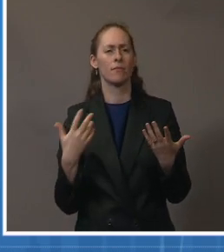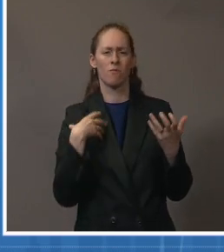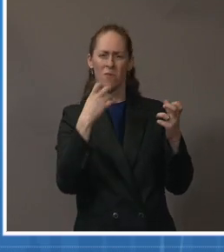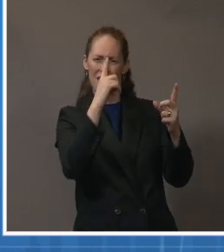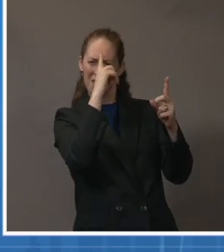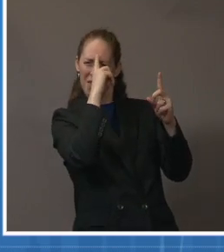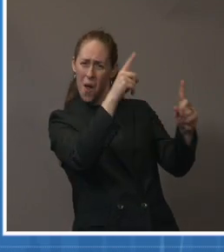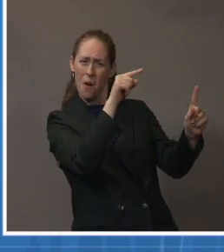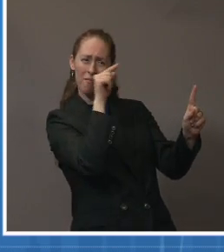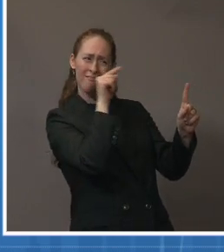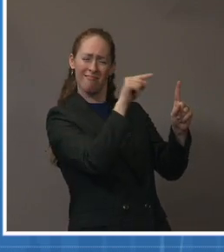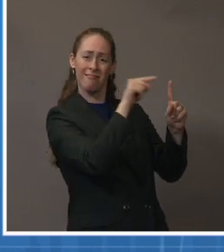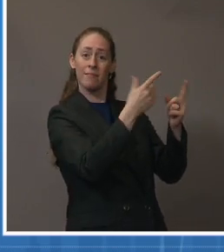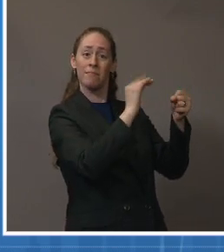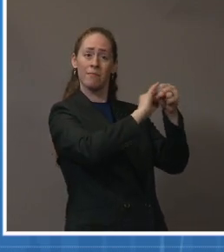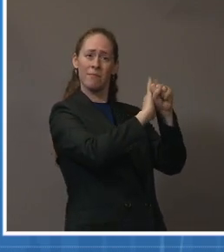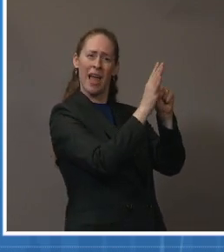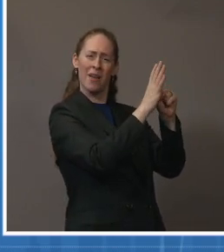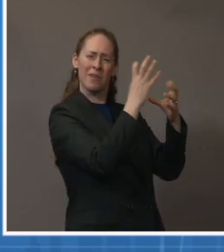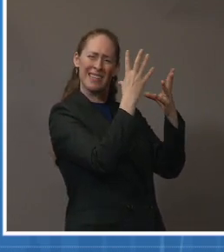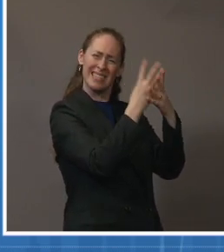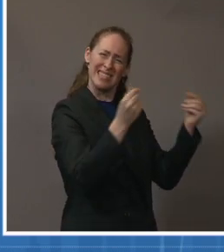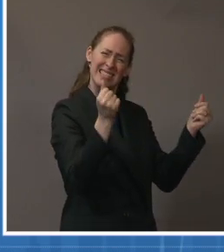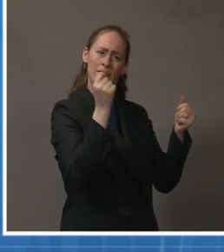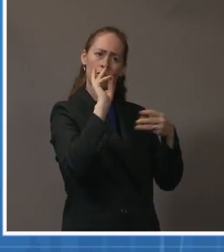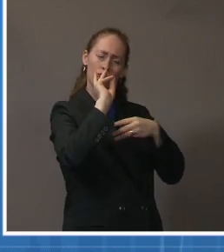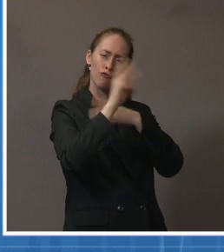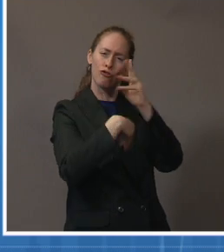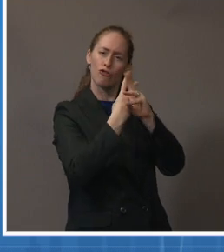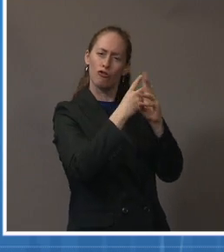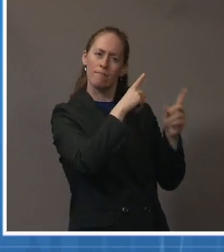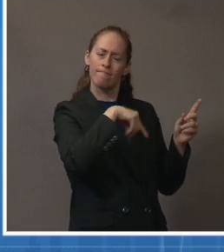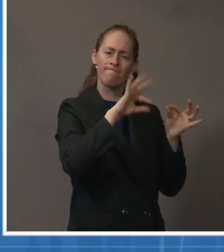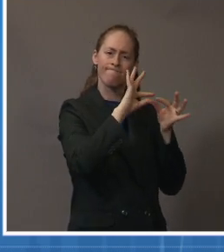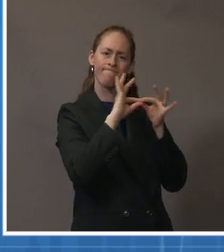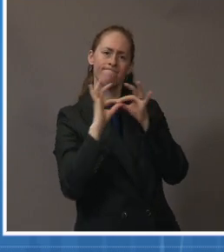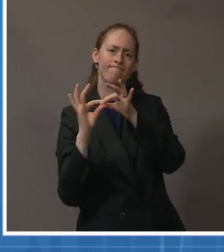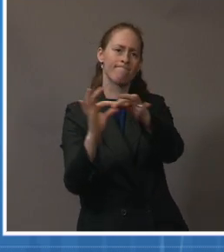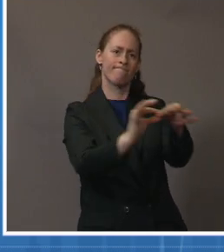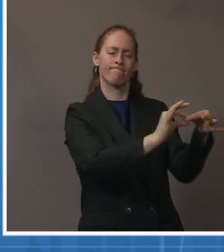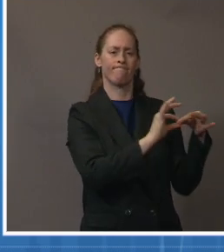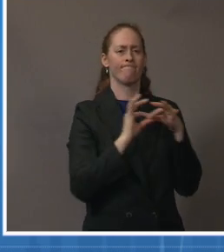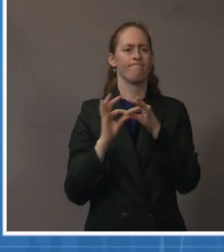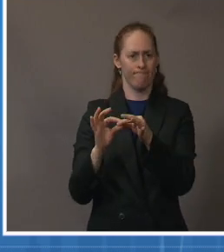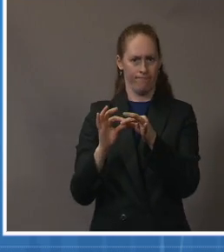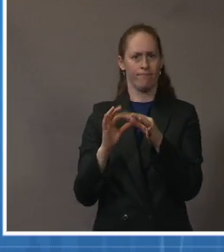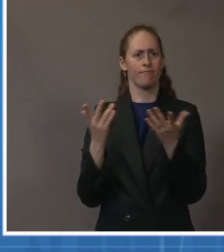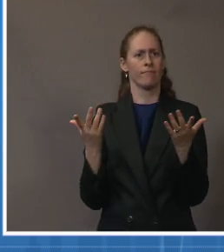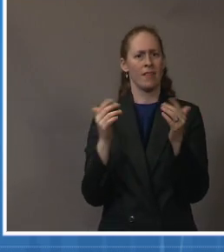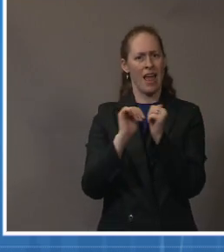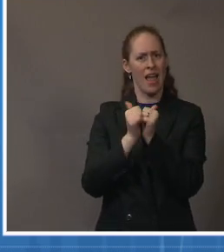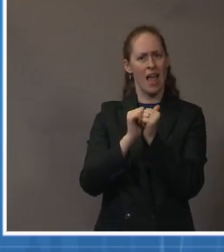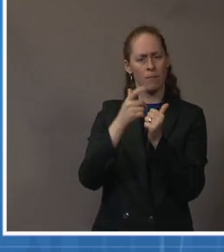Our overarching aim is to get as many safe and effective vaccines to as many people as fast as possible.